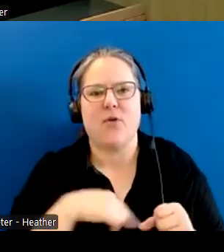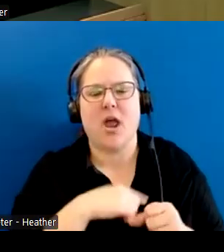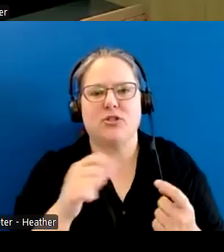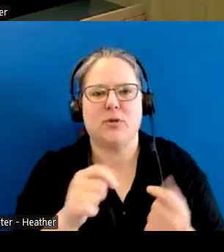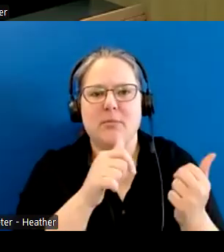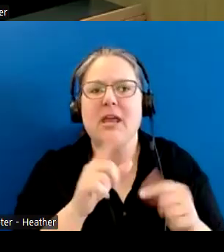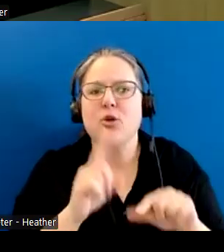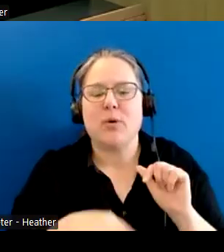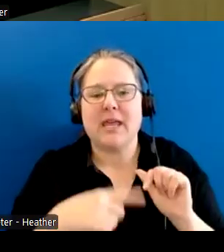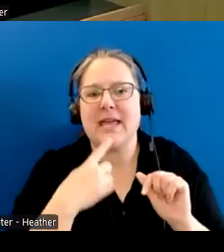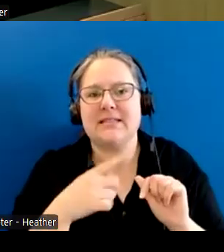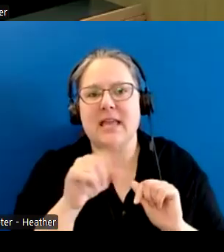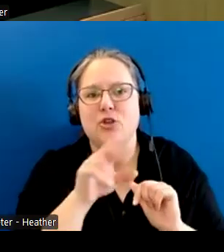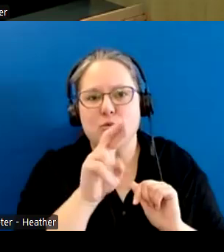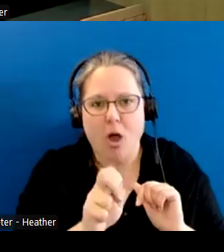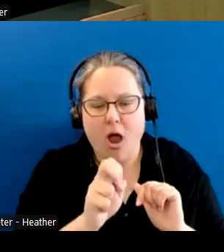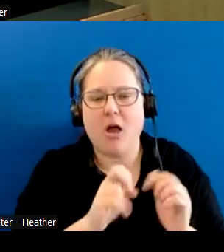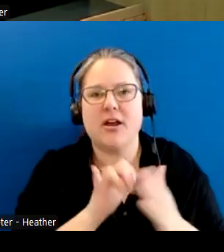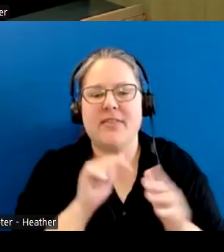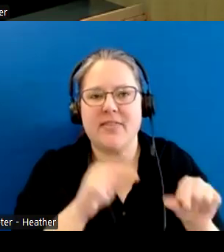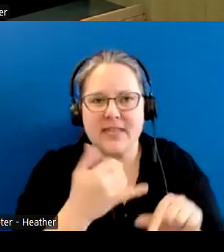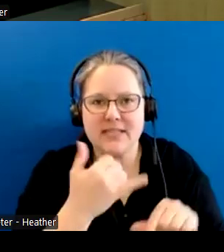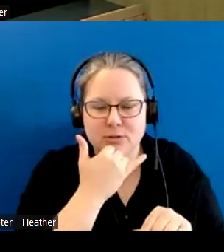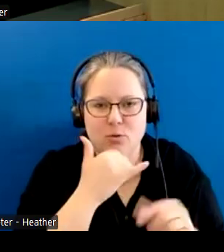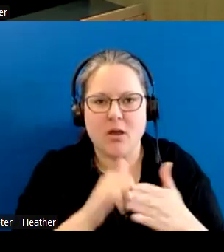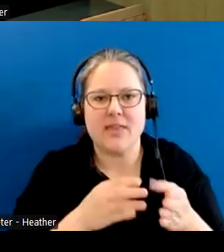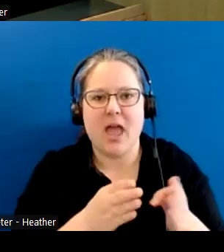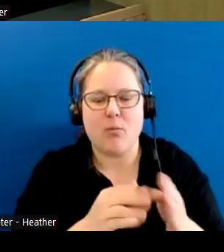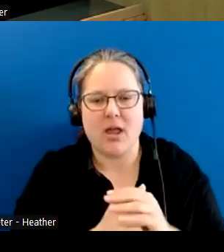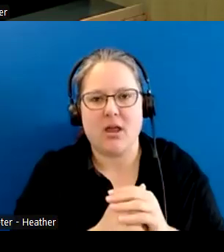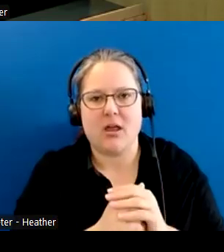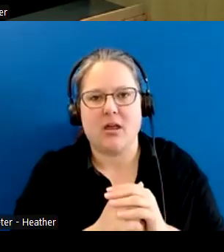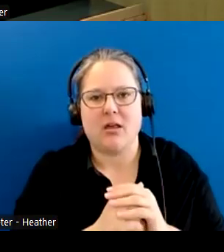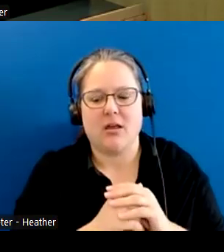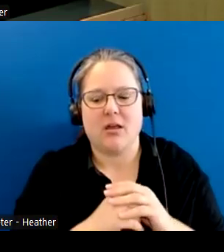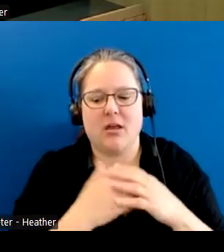we can't say you are making a mistake or this is wrong in this way. And she's like there were